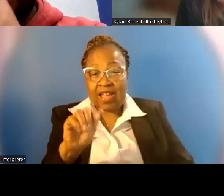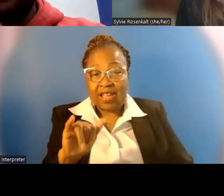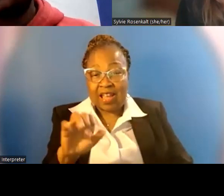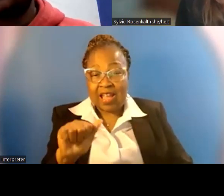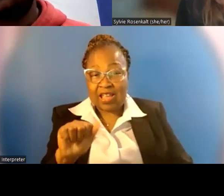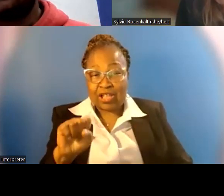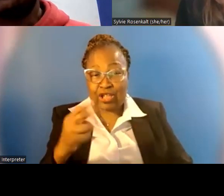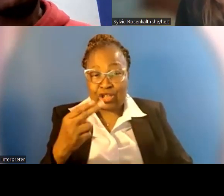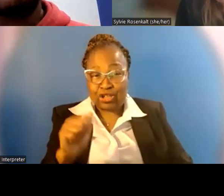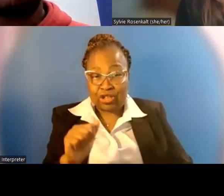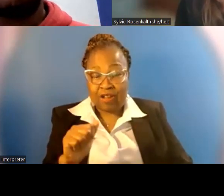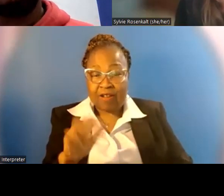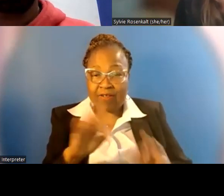while working with student leaders.